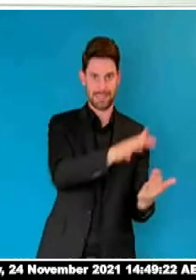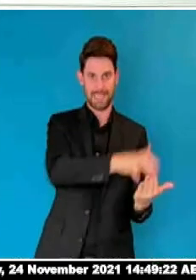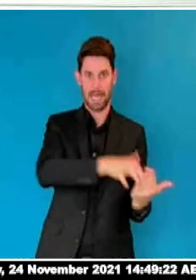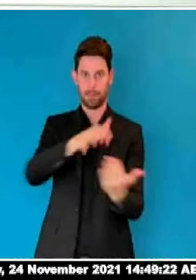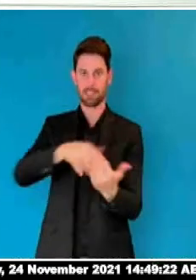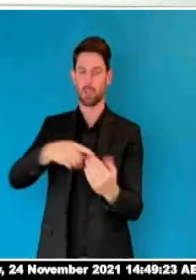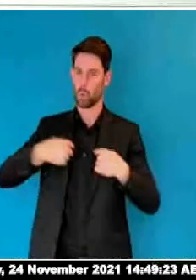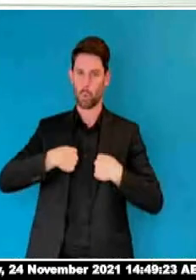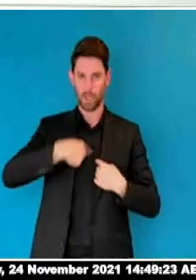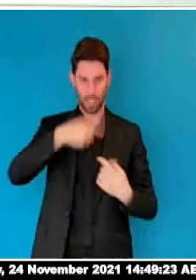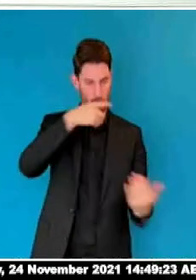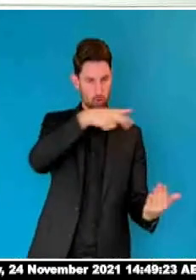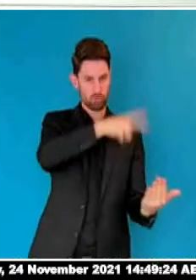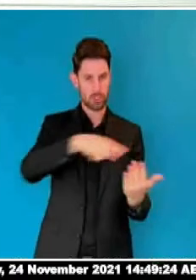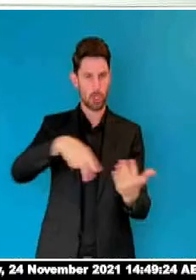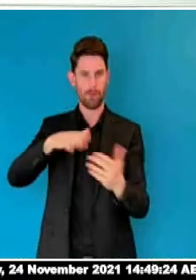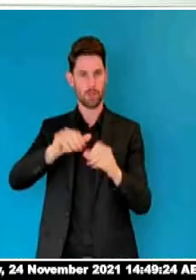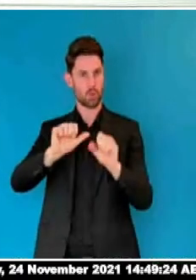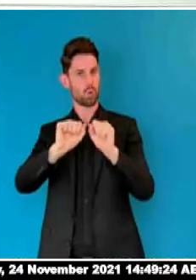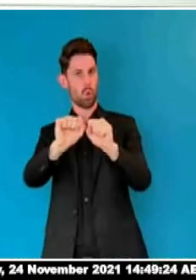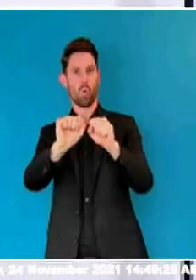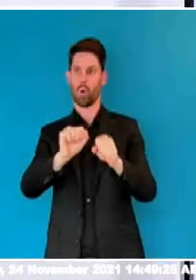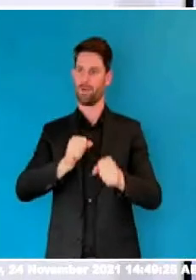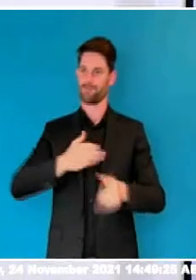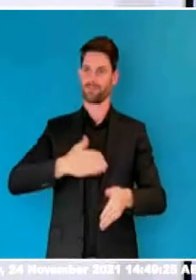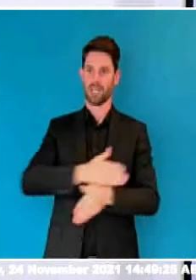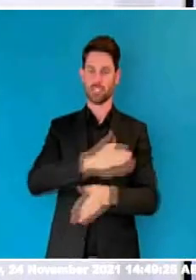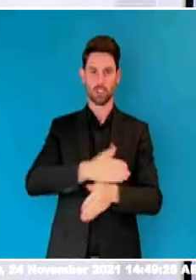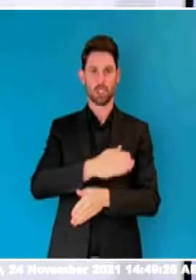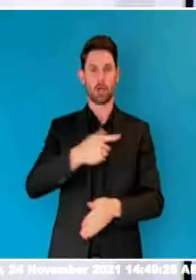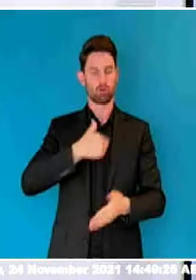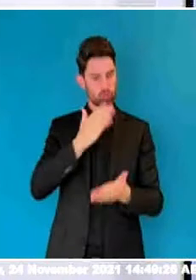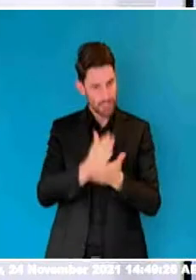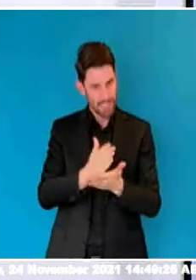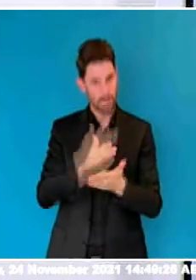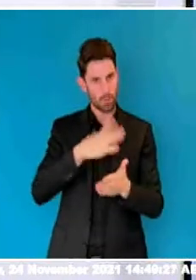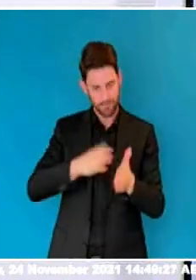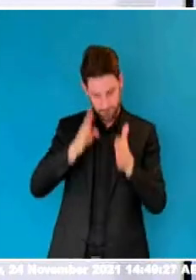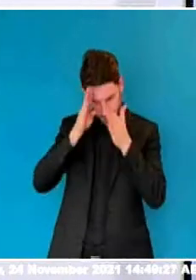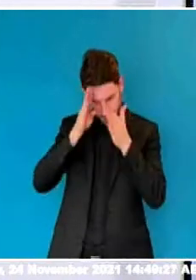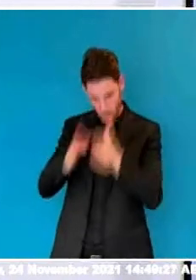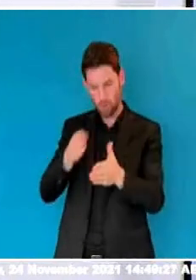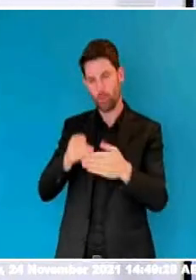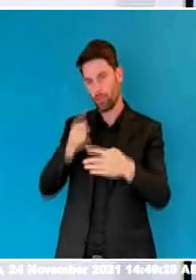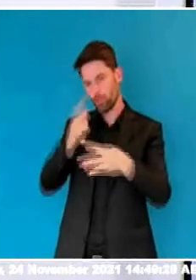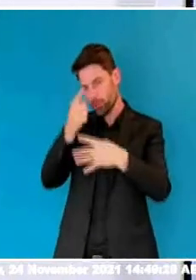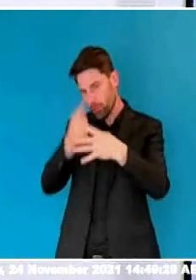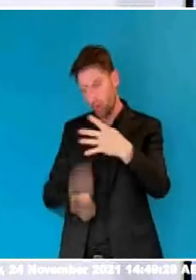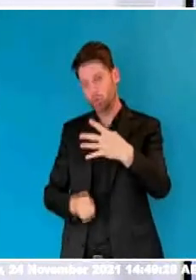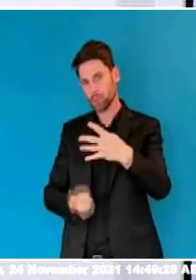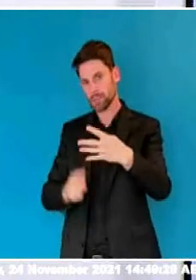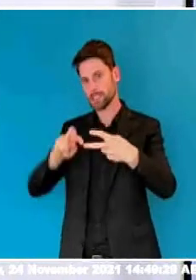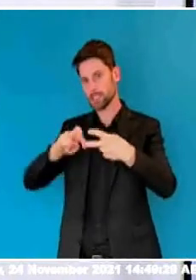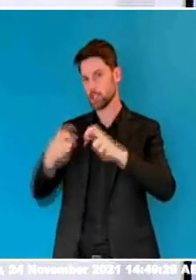in terms of the functions, so I just want to focus on these particular issues that arise out of the respective statements.